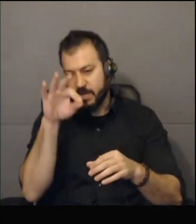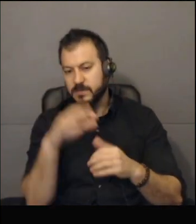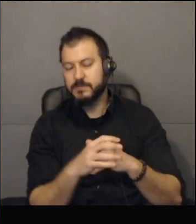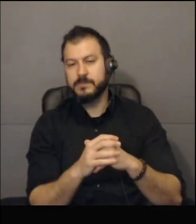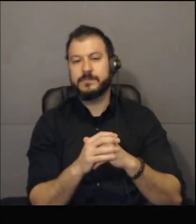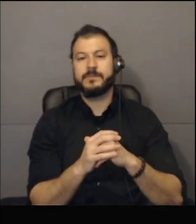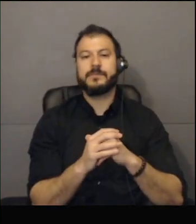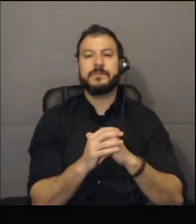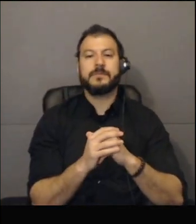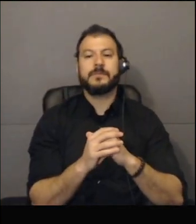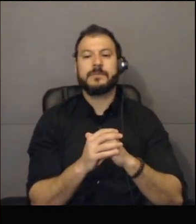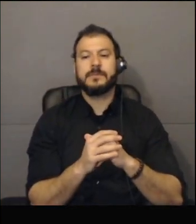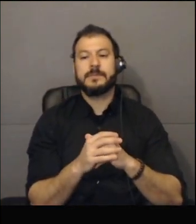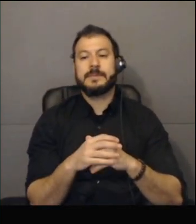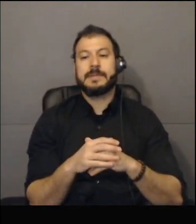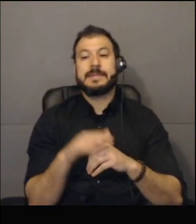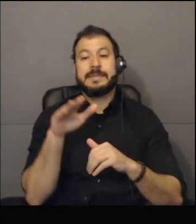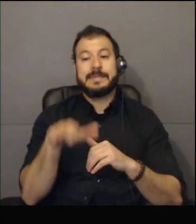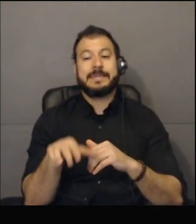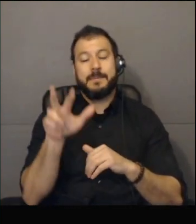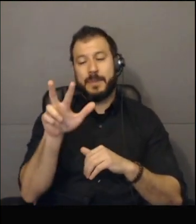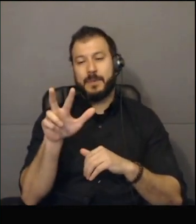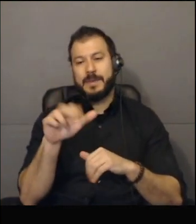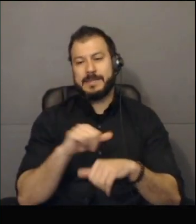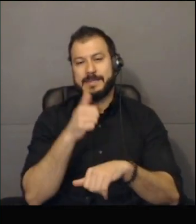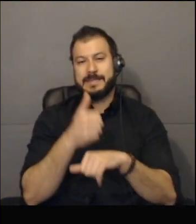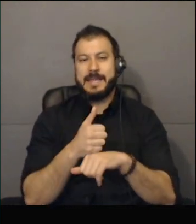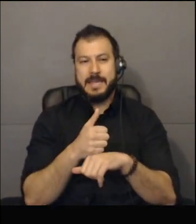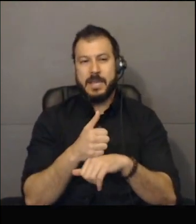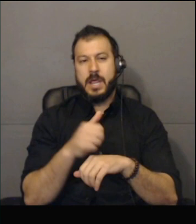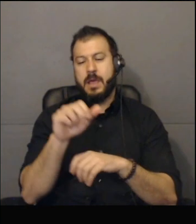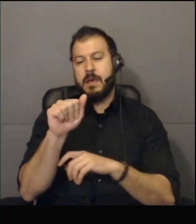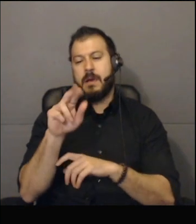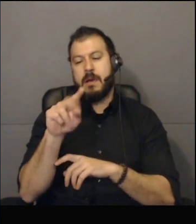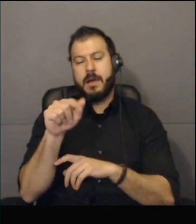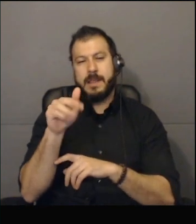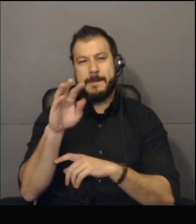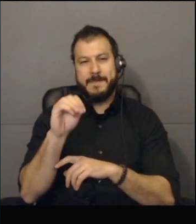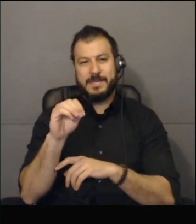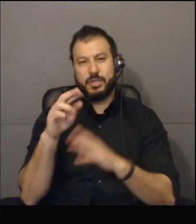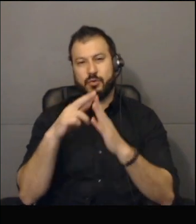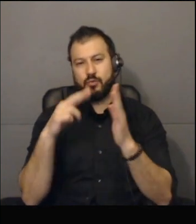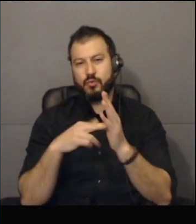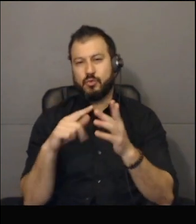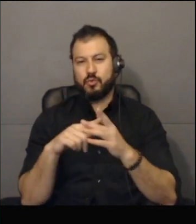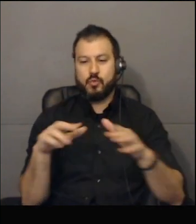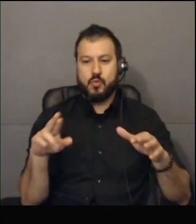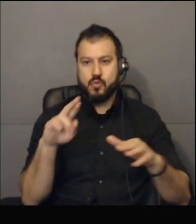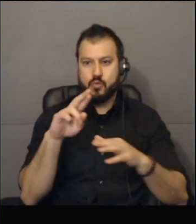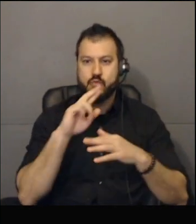In step three, will set up an automation rule to react to the custom event in real time.